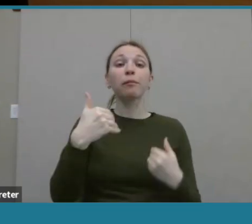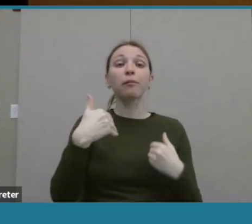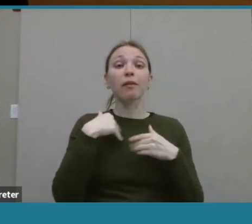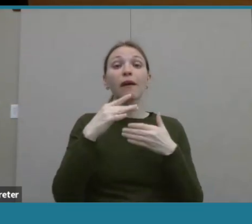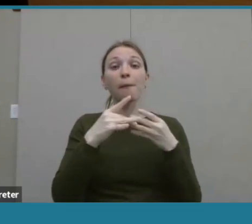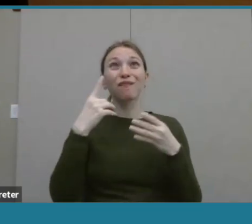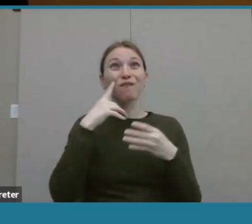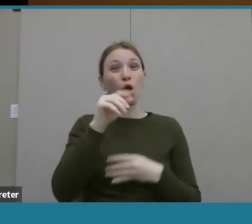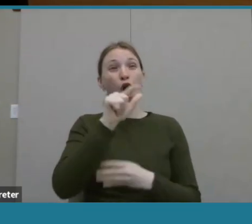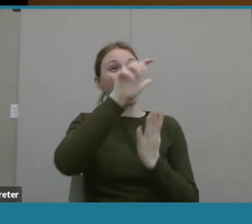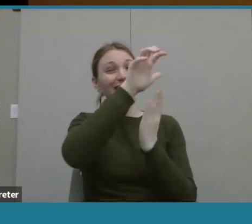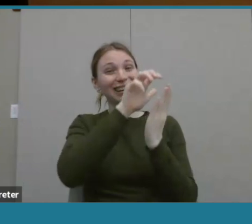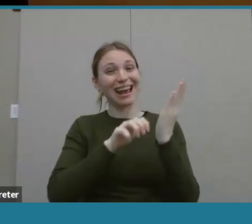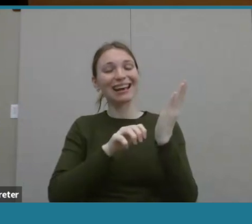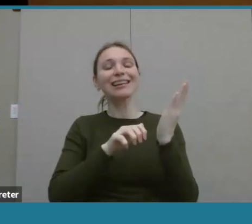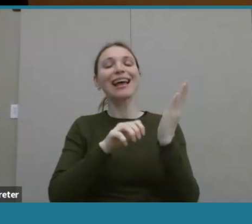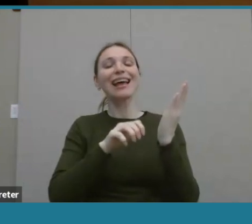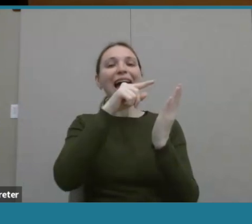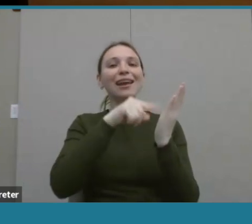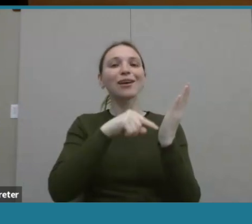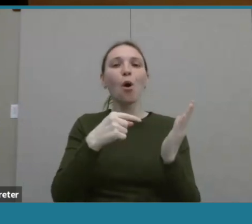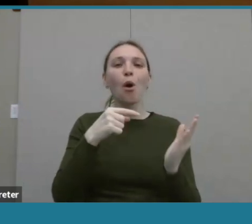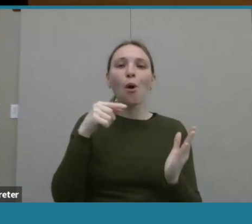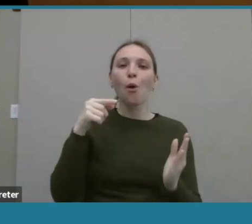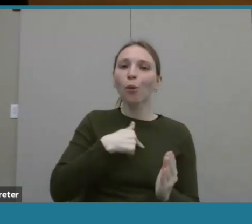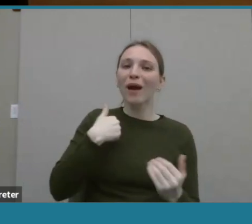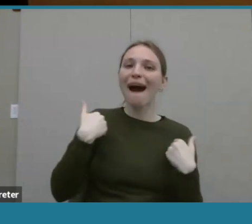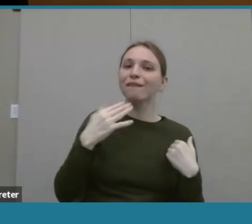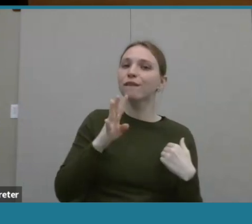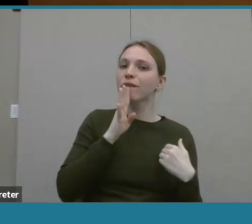version and a zoo staff member has actually recorded reading you the sign.